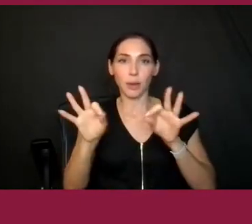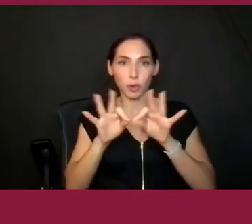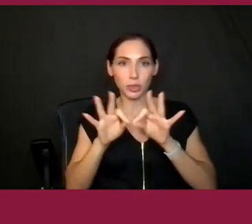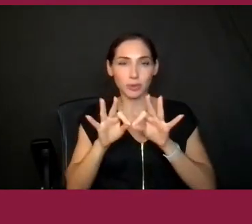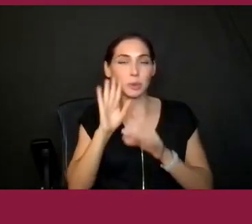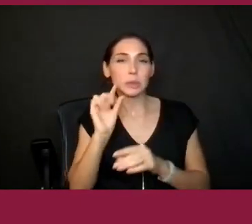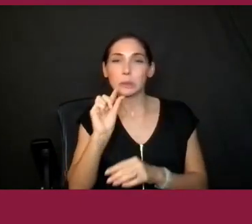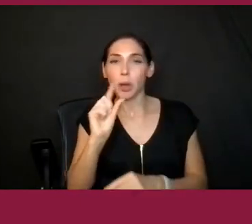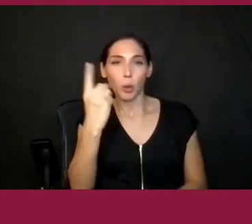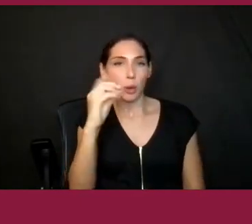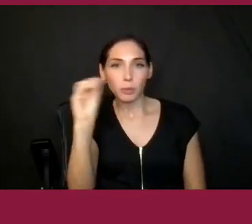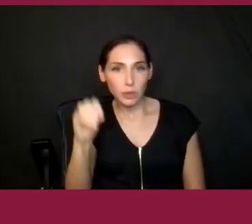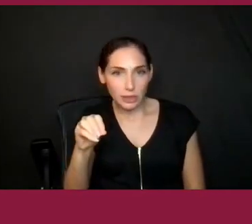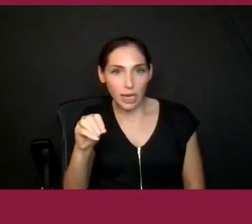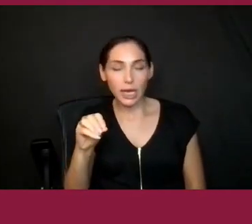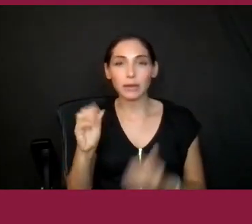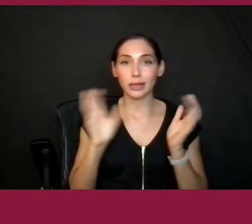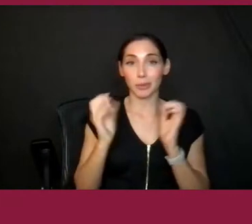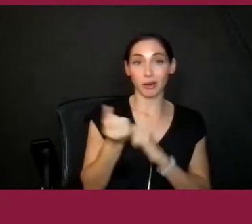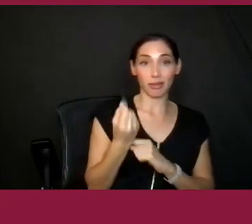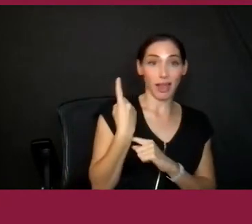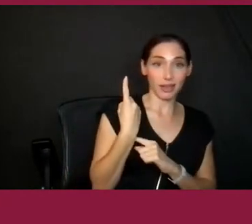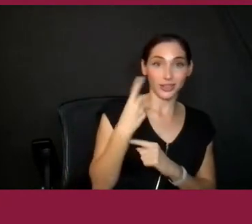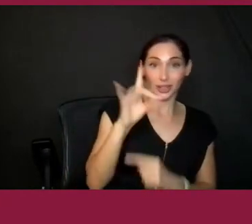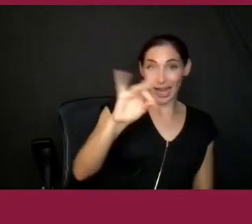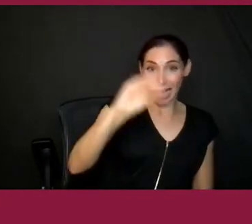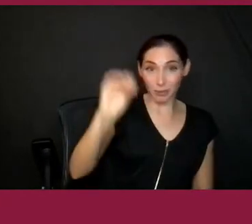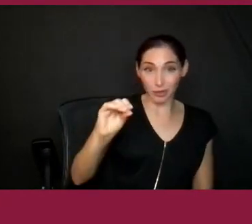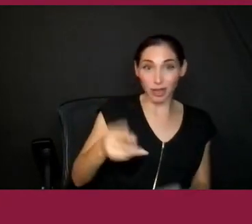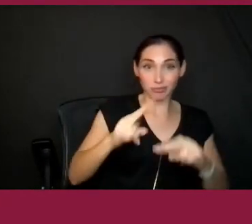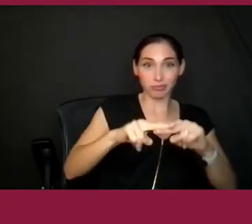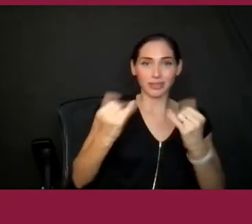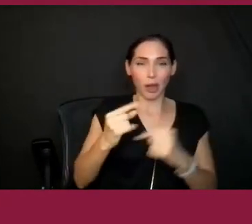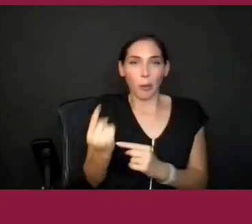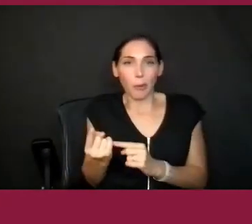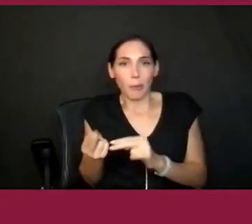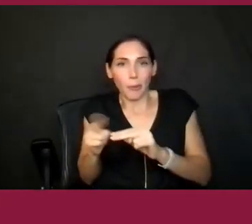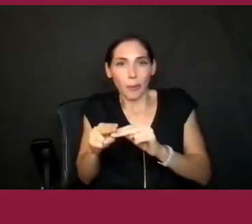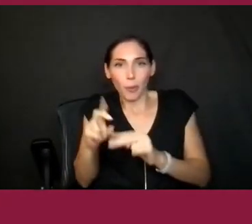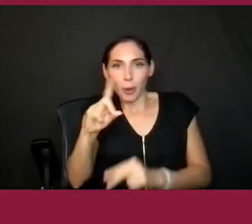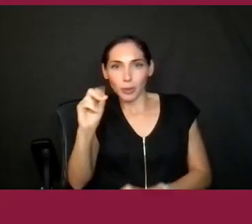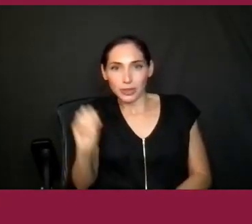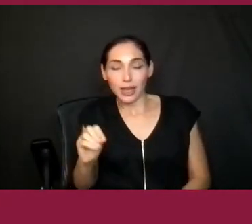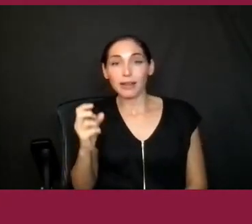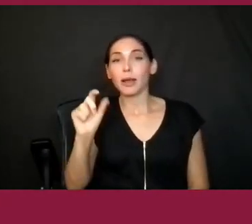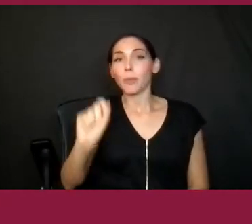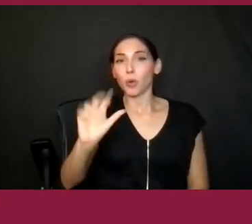1%, particularly compared to last year's 8%. There was a half a percent for enrollment growth.